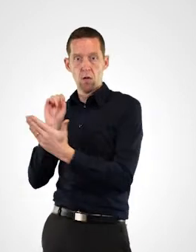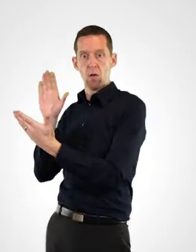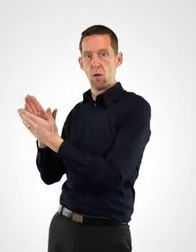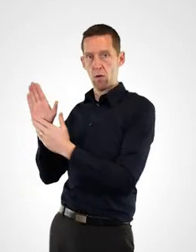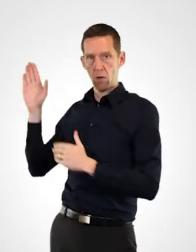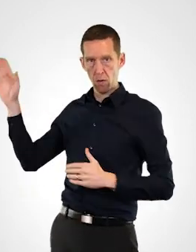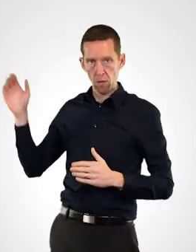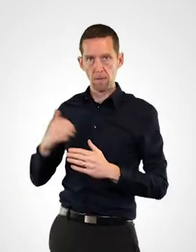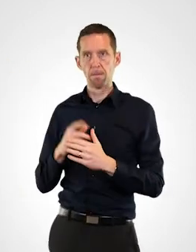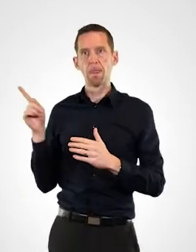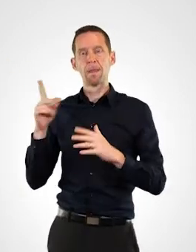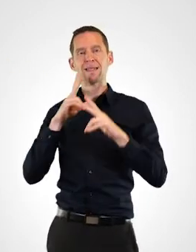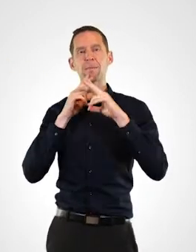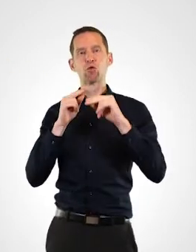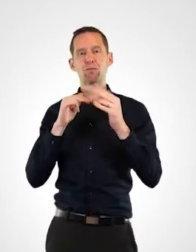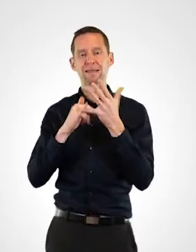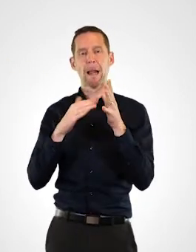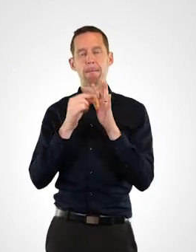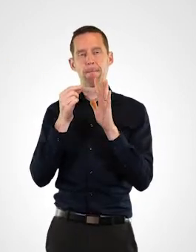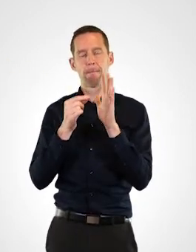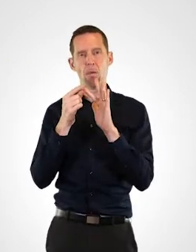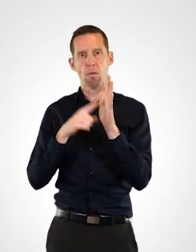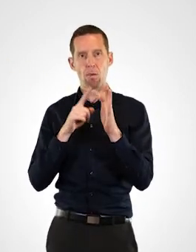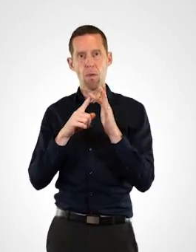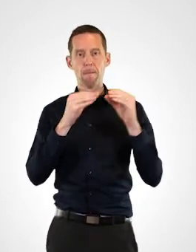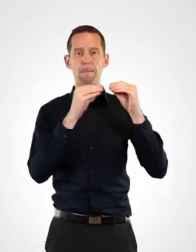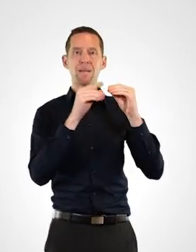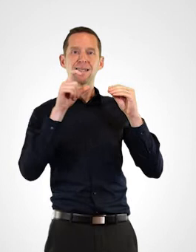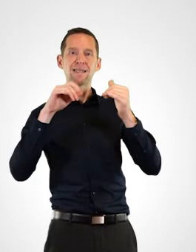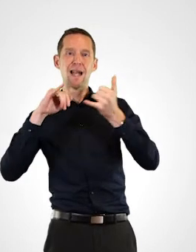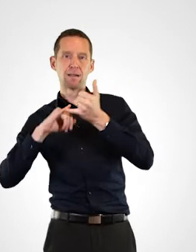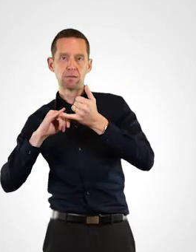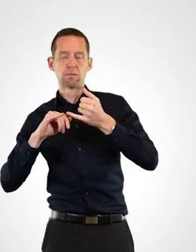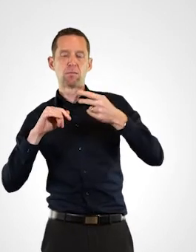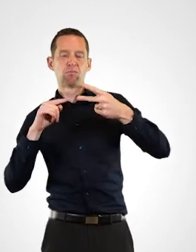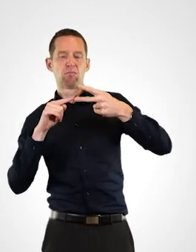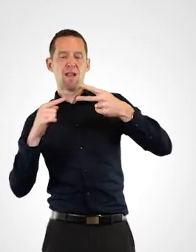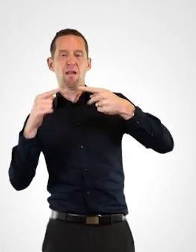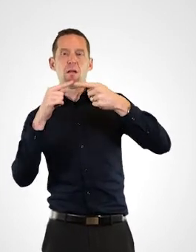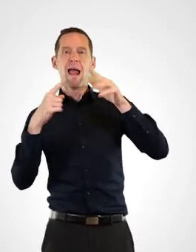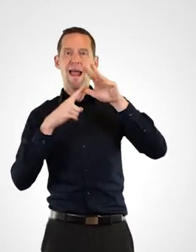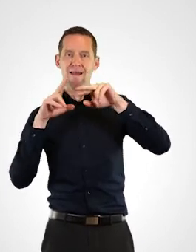Here we have the speech sample BCS plus AF, so what percent